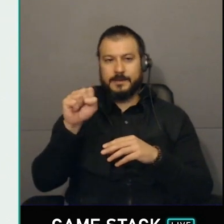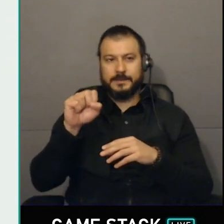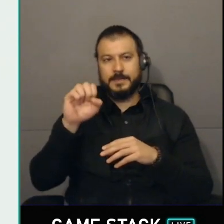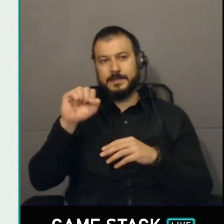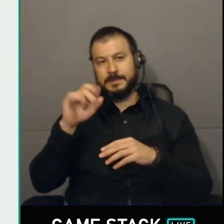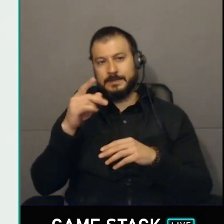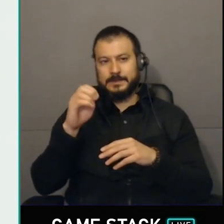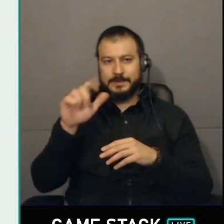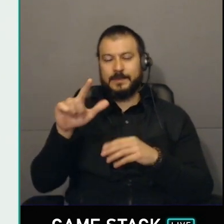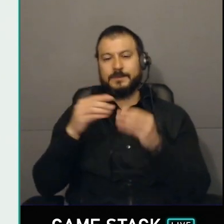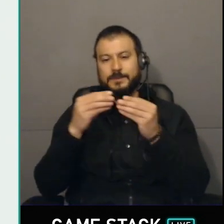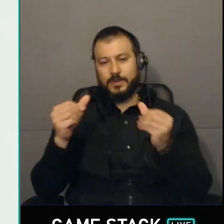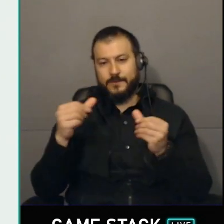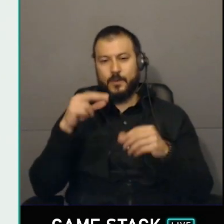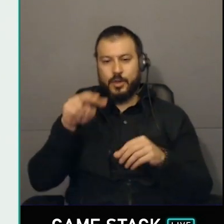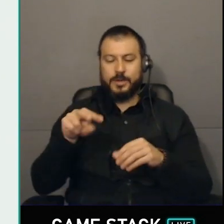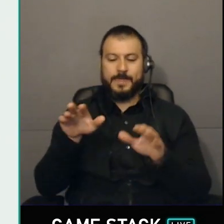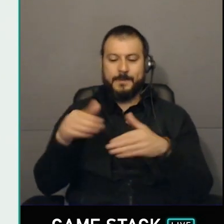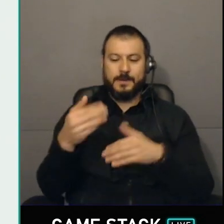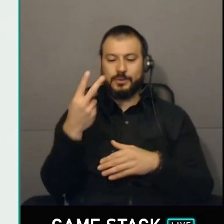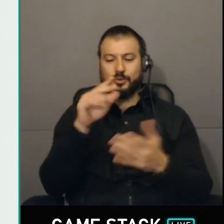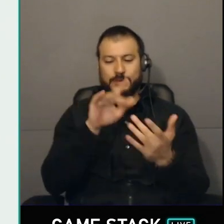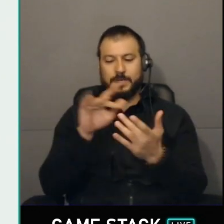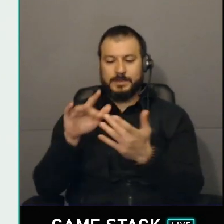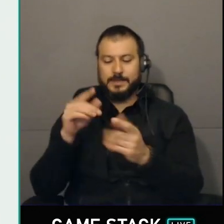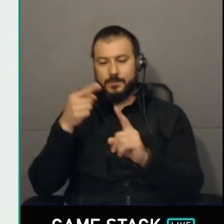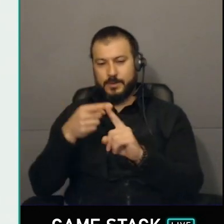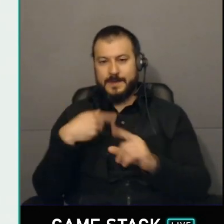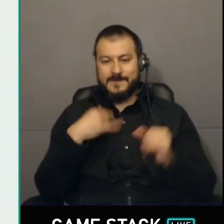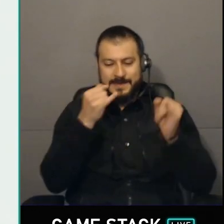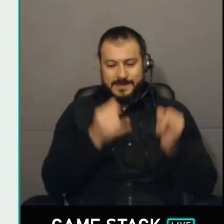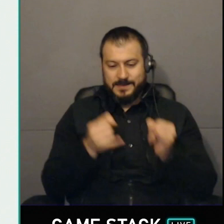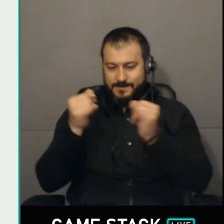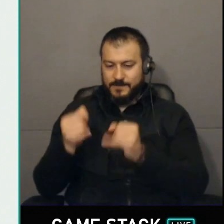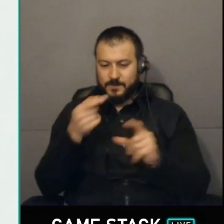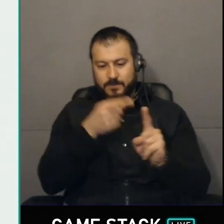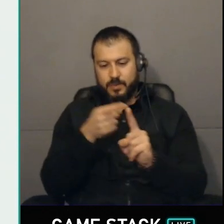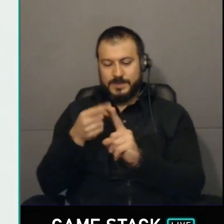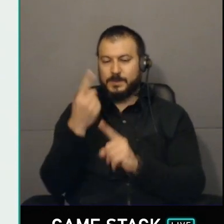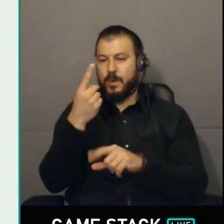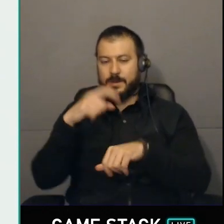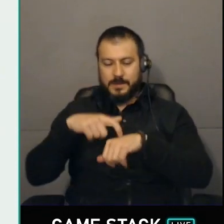We're looking at individual contact points, one at a time and whenever we've calculated a